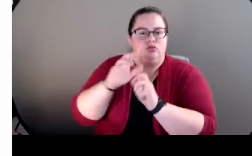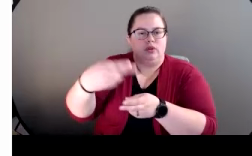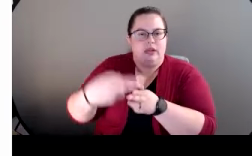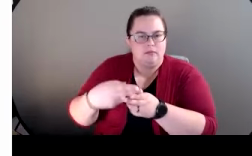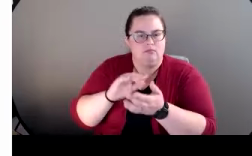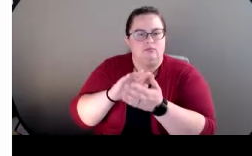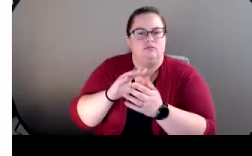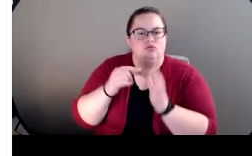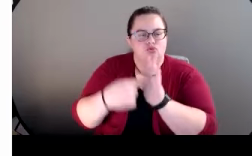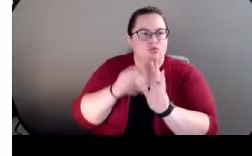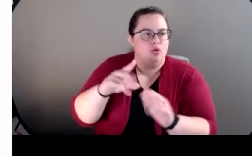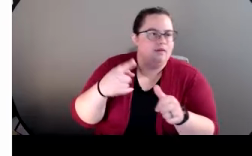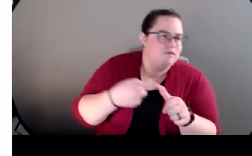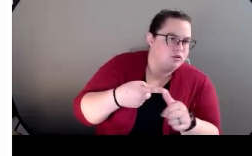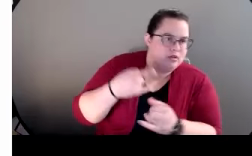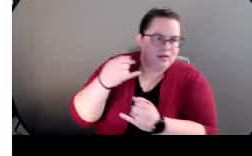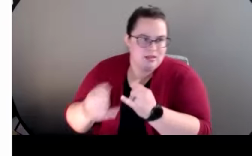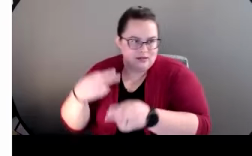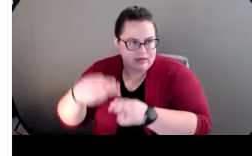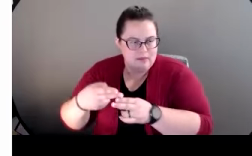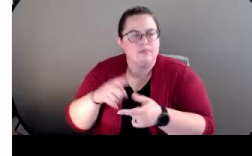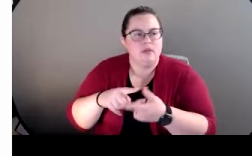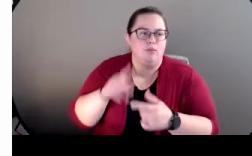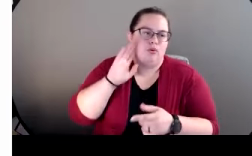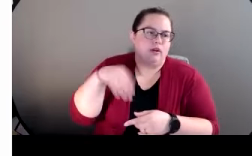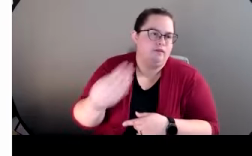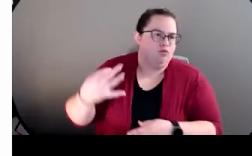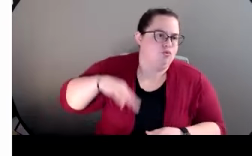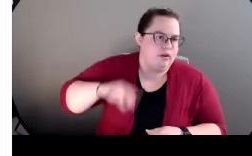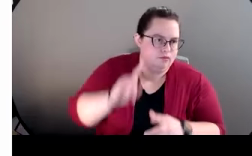That way you'll get credit for attending. Okay.